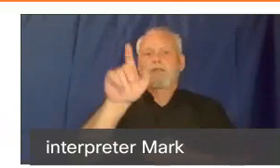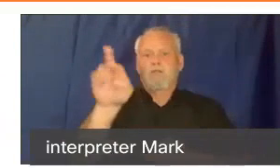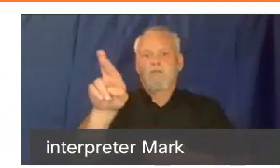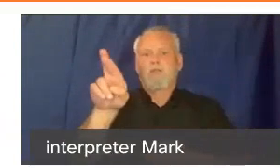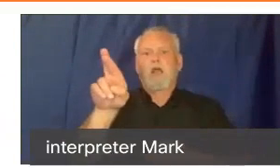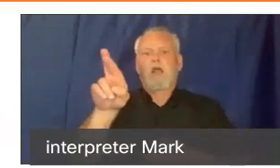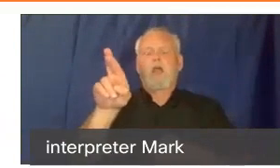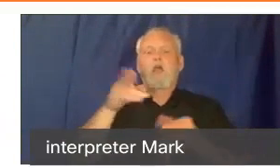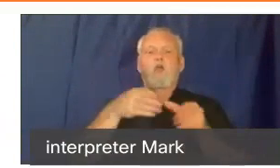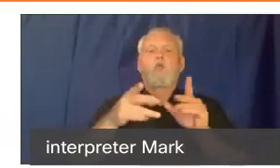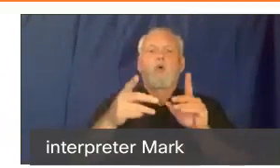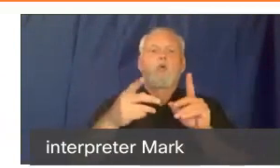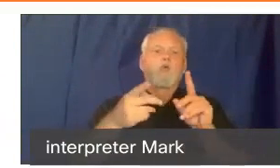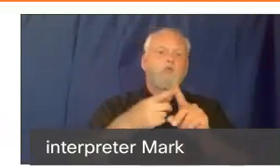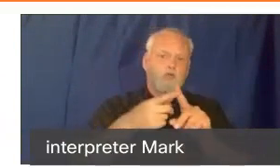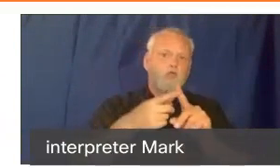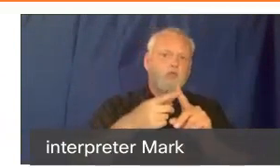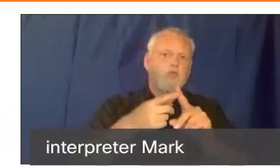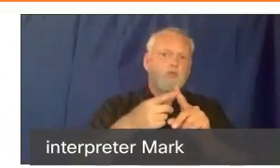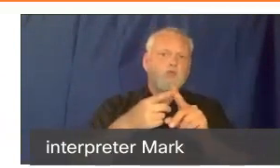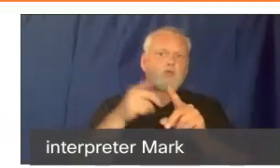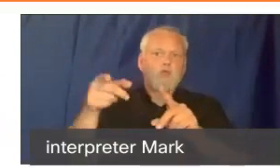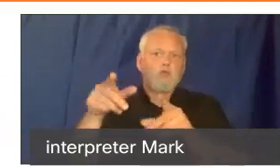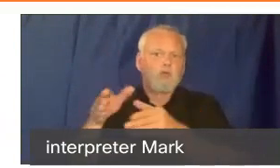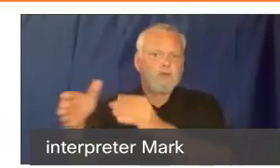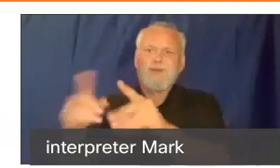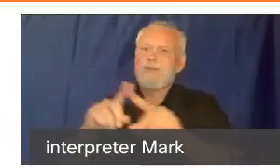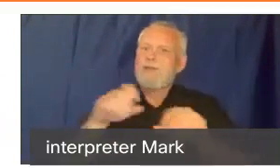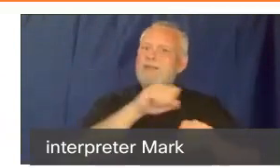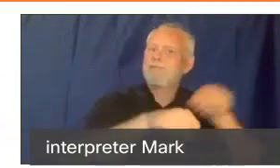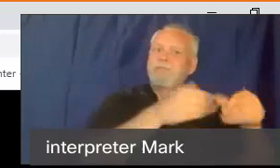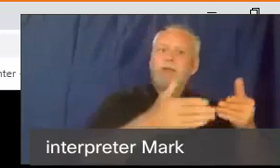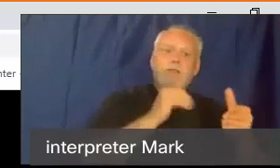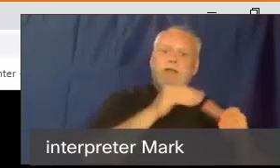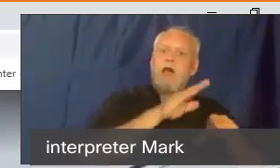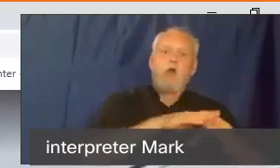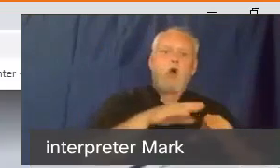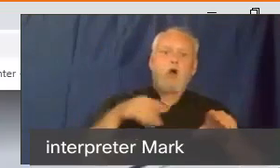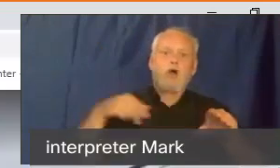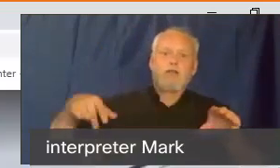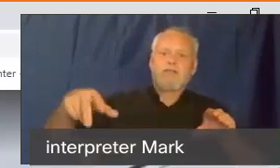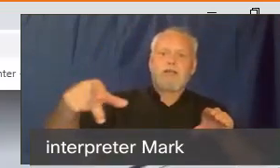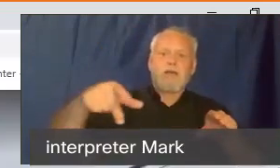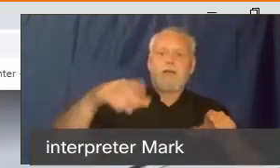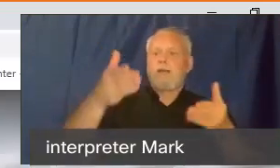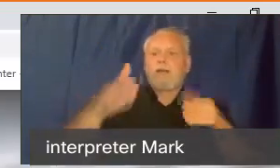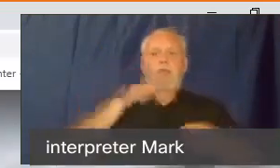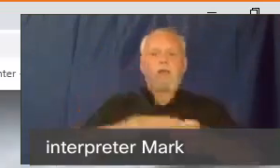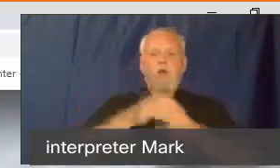Um, but bicyclists may not be on the sidewalks in those neighborhoods. Am I, on the neighborhood streets?